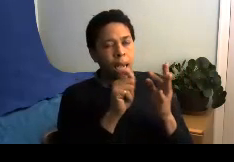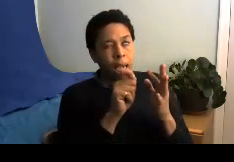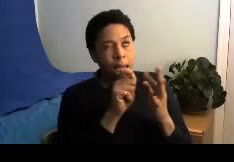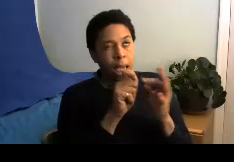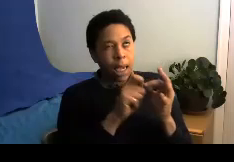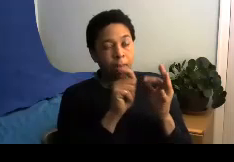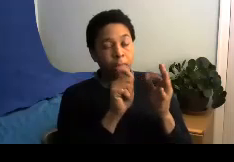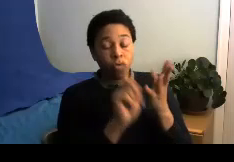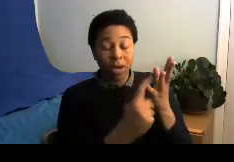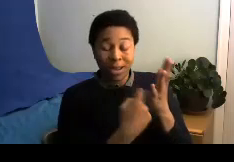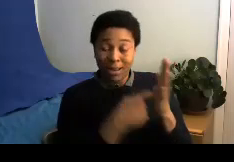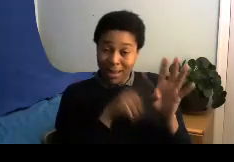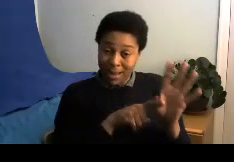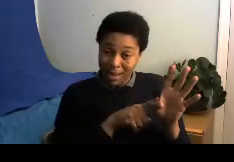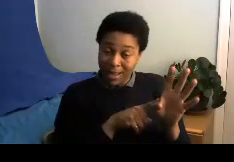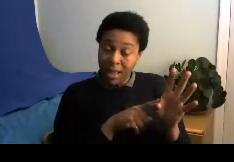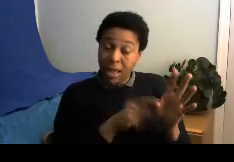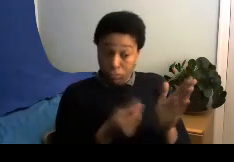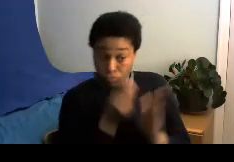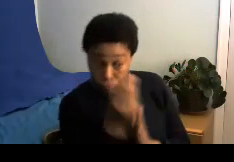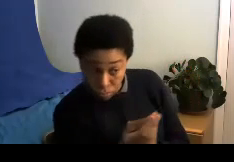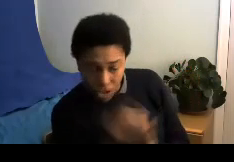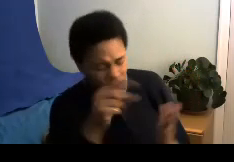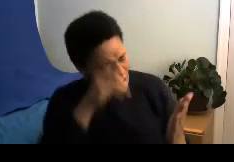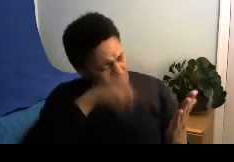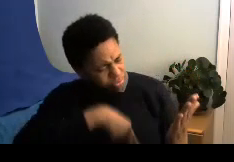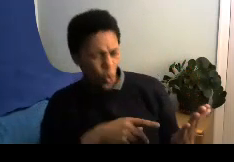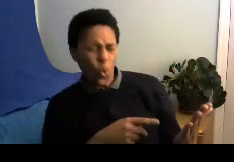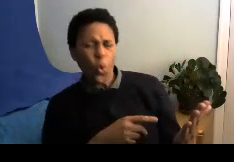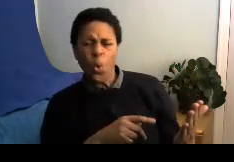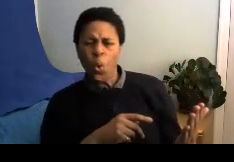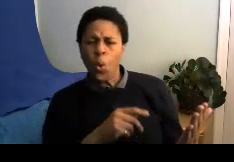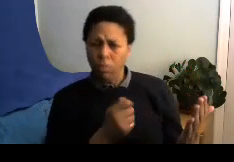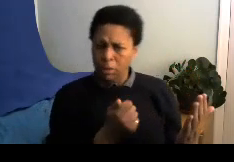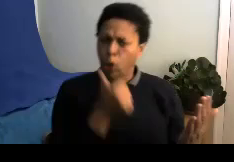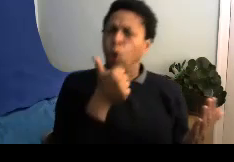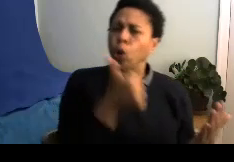bit of trust and support, could become a voice and, you know, to